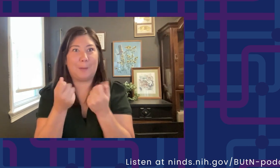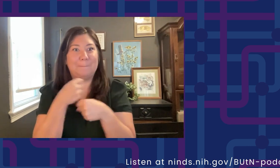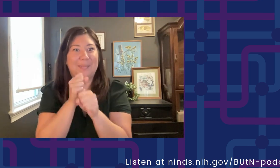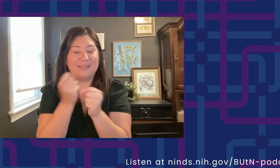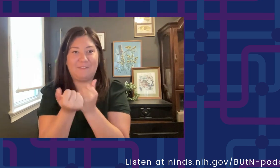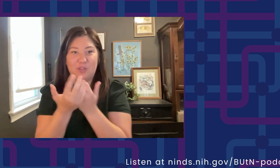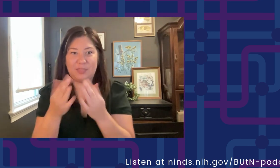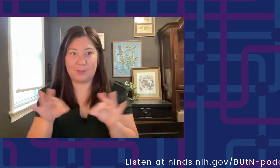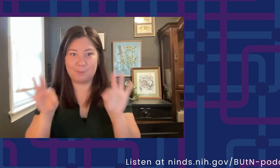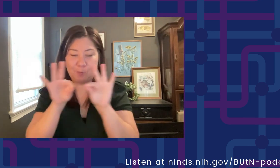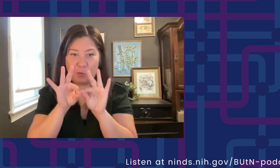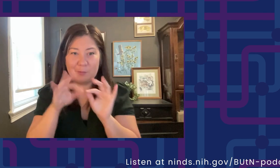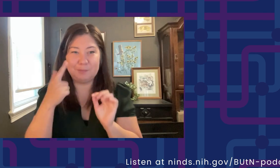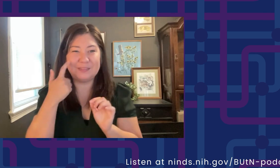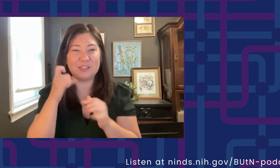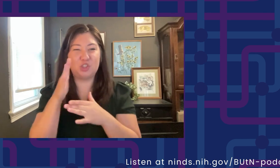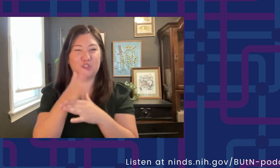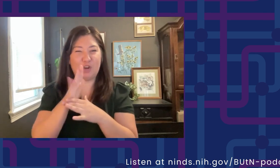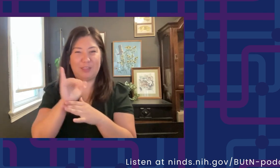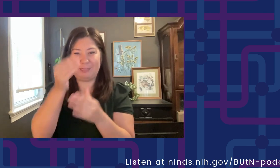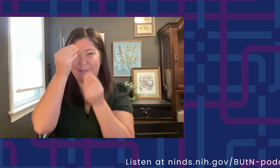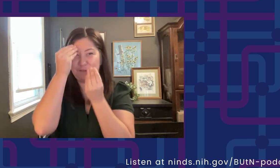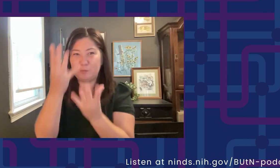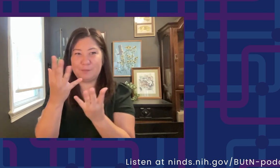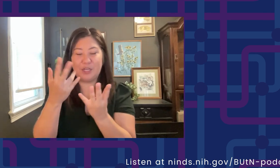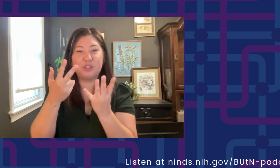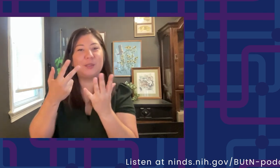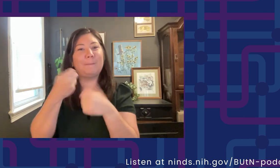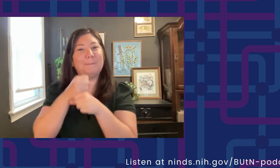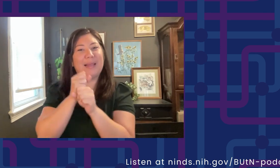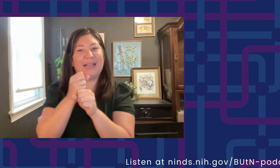what I do, is all of that information is important.